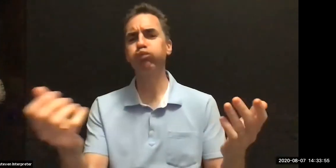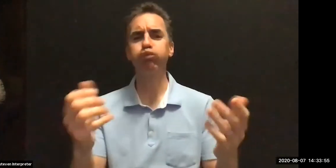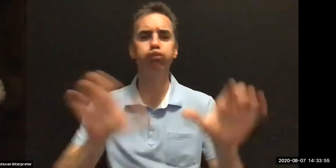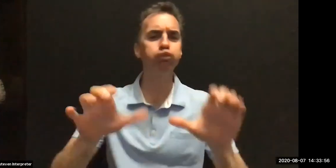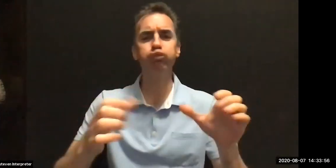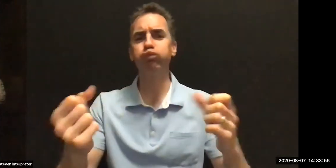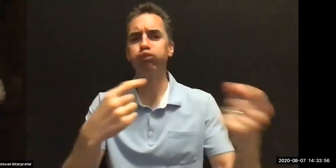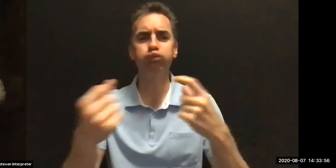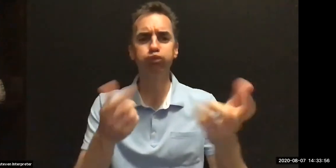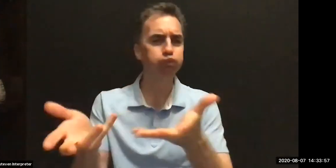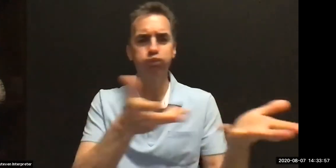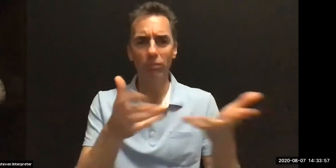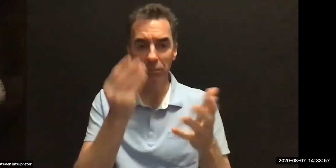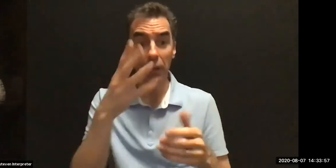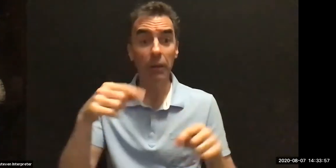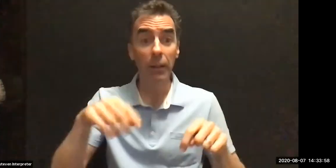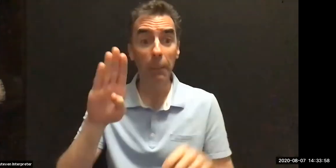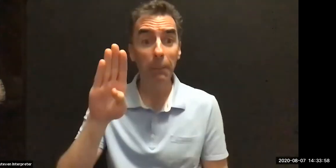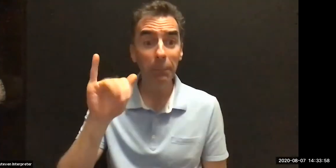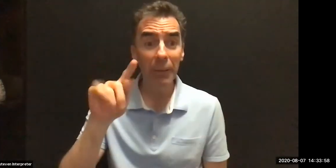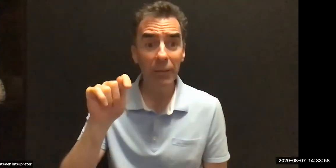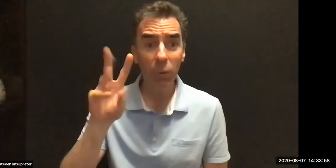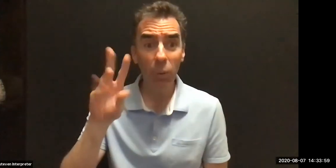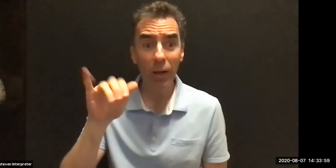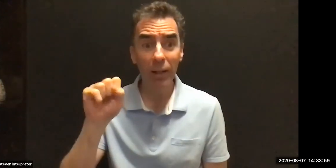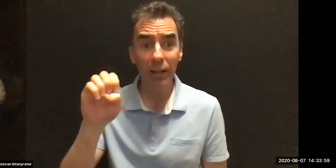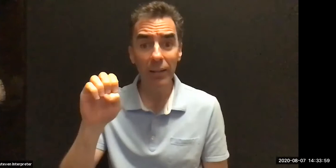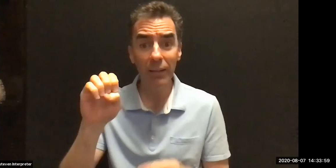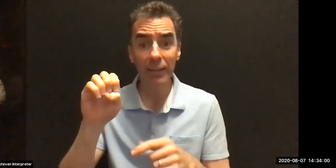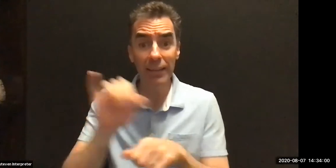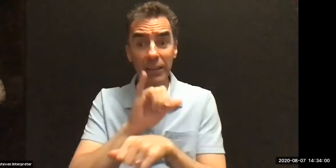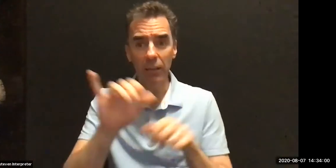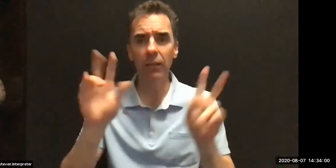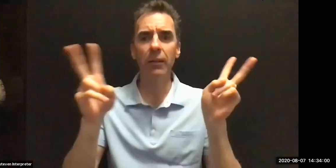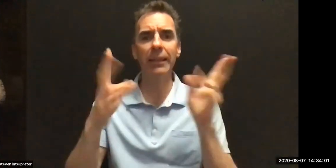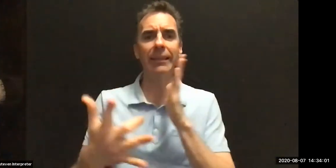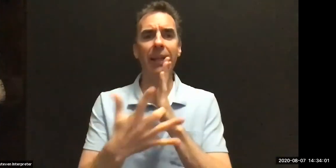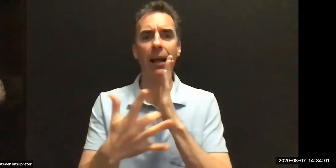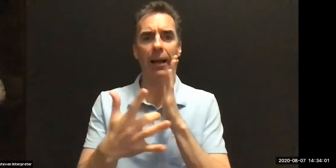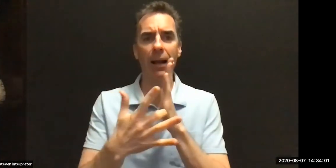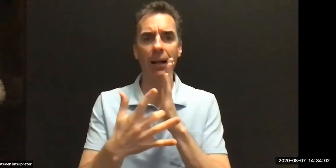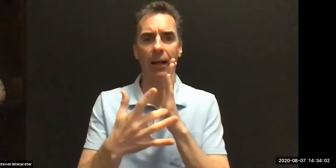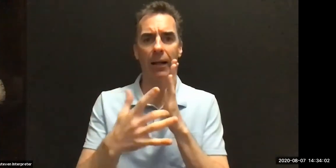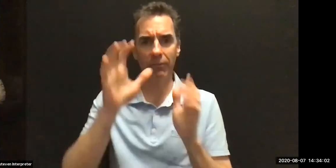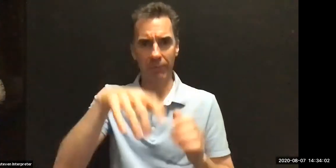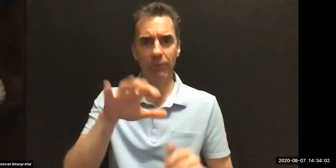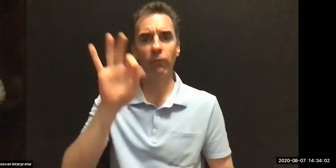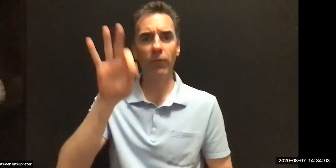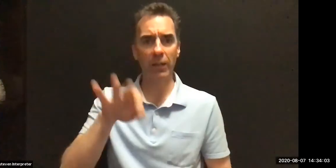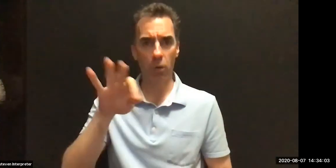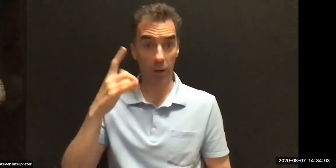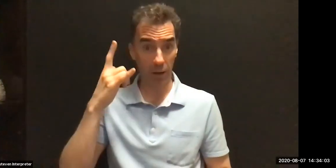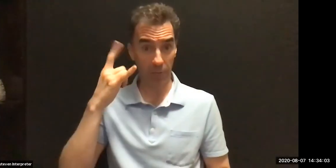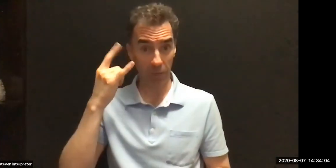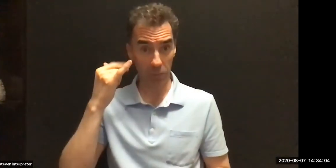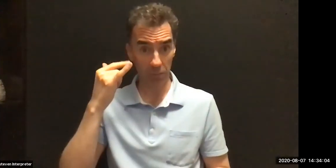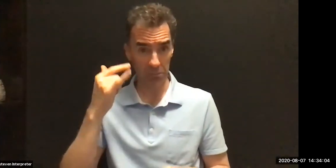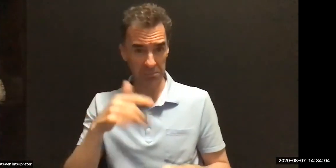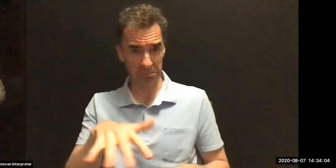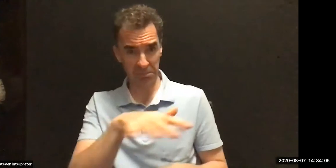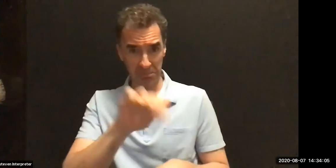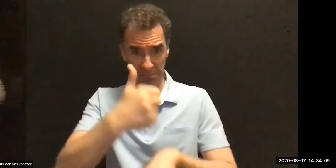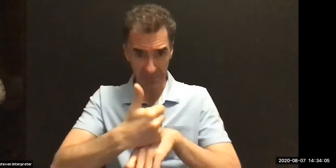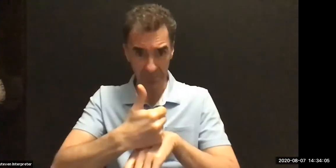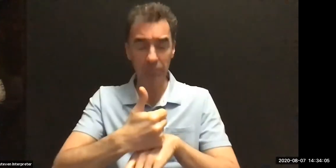Channelle Charest: So bitwise industries as a whole. If you guys aren't familiar, is a tech ecosystem, or a tech hub in Fresno, California are based in Fresno, California. And now we are located in